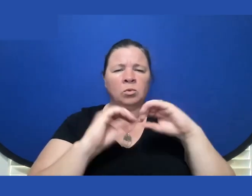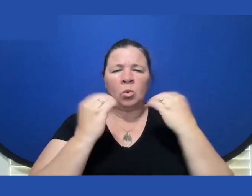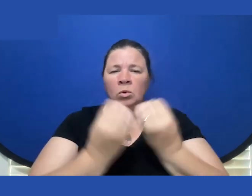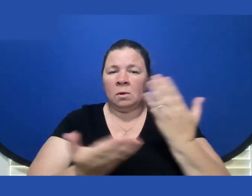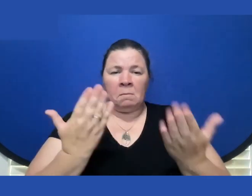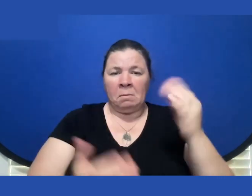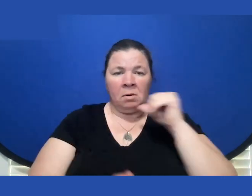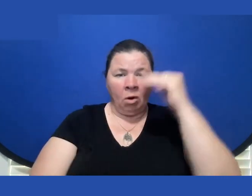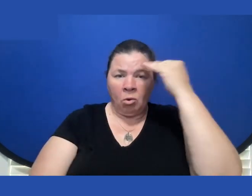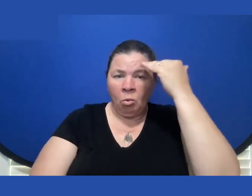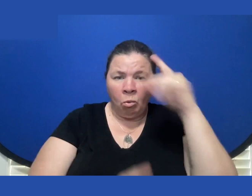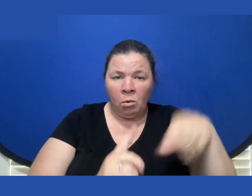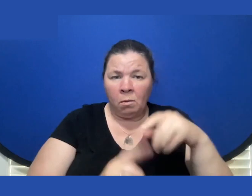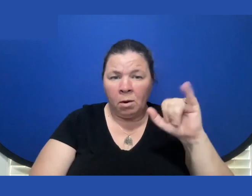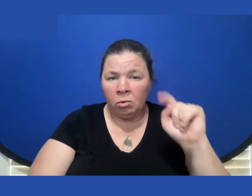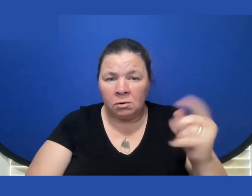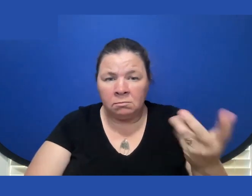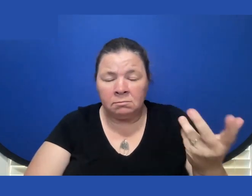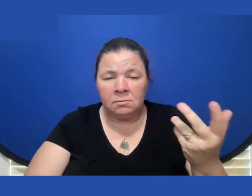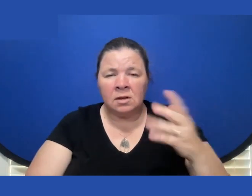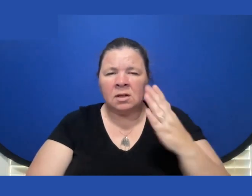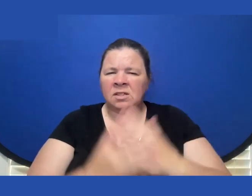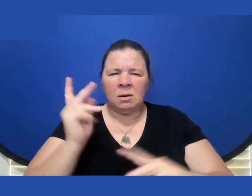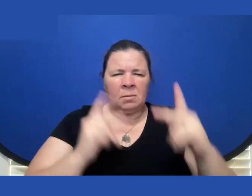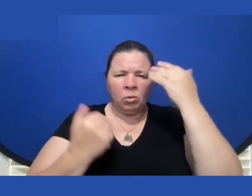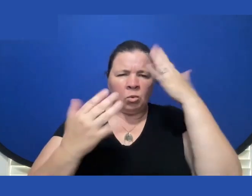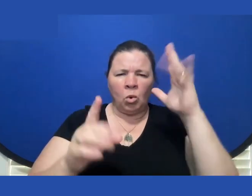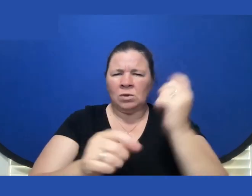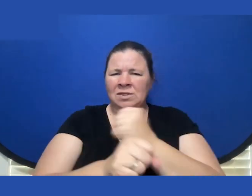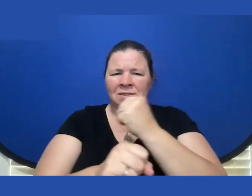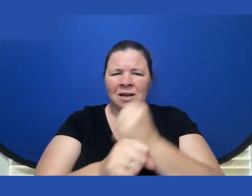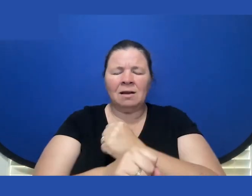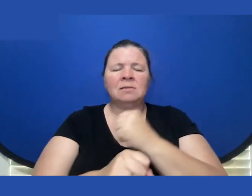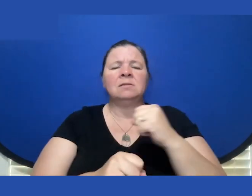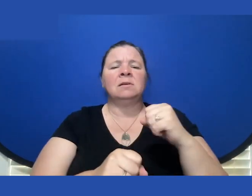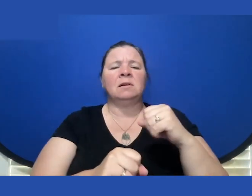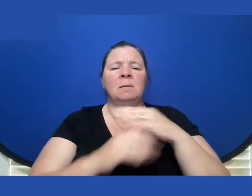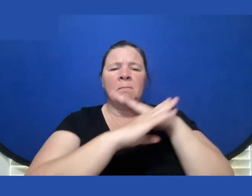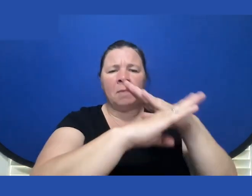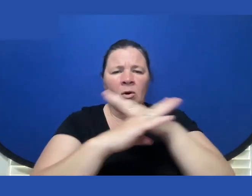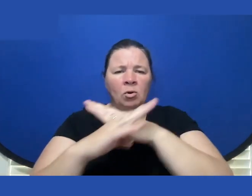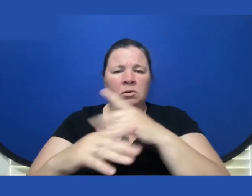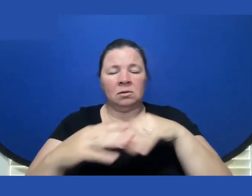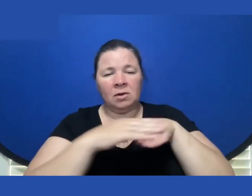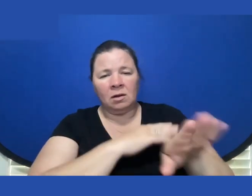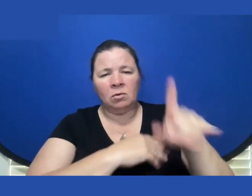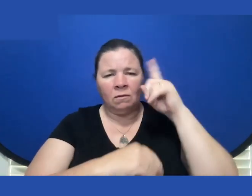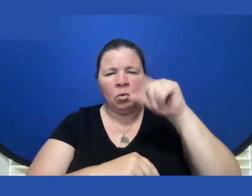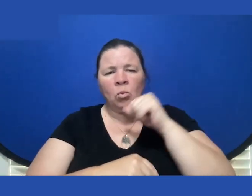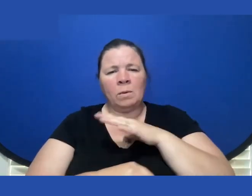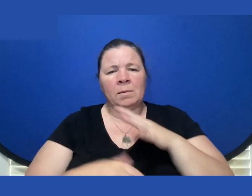Yeah. - Some people aren't aware of these stats and the barriers to entry. So, I think that's really important